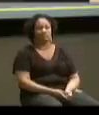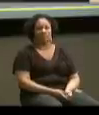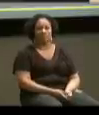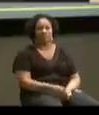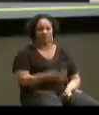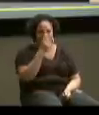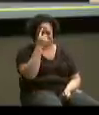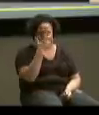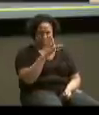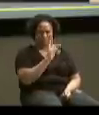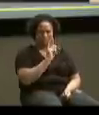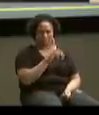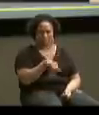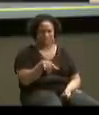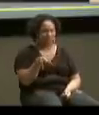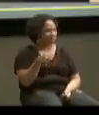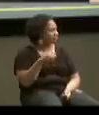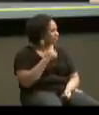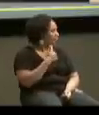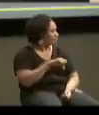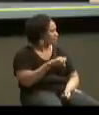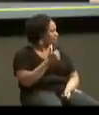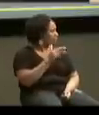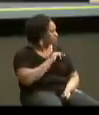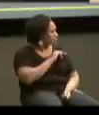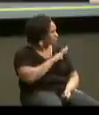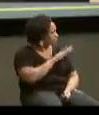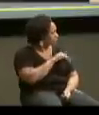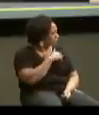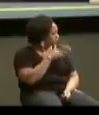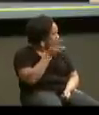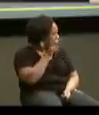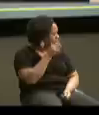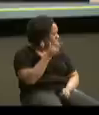THE CONTRACT PROPOSAL REVIEW PROCUREMENT REVIEW PROCESS. I THINK I DID ANSWER THAT.